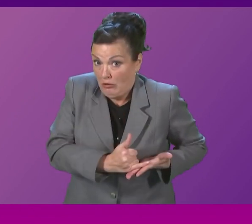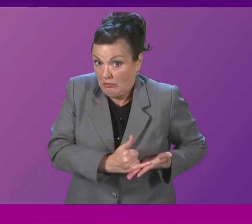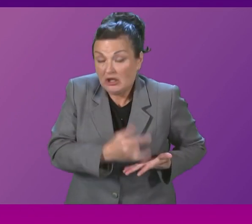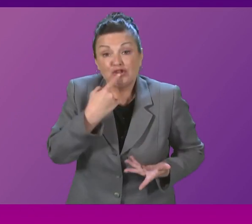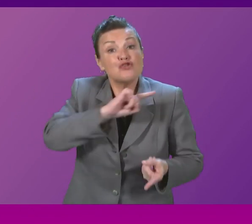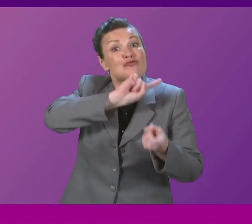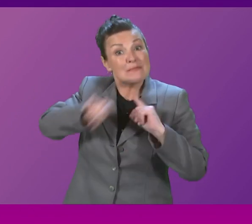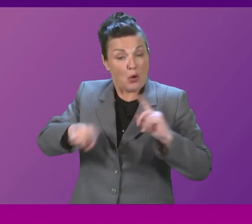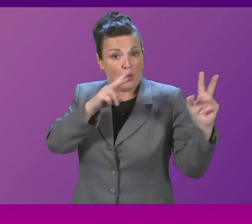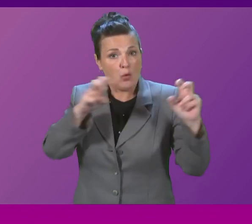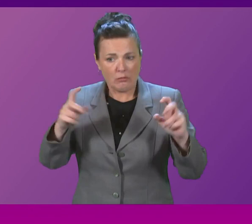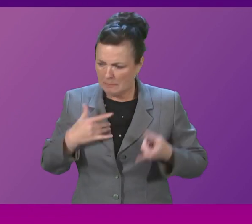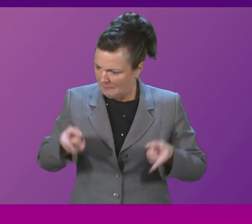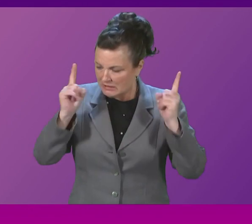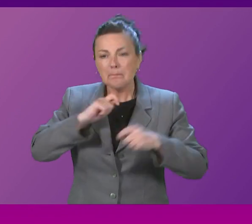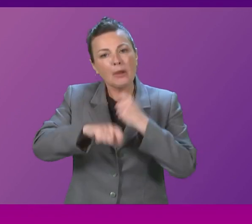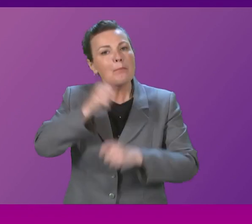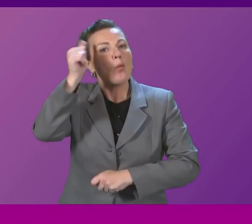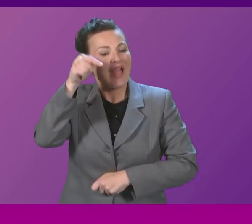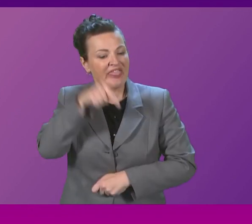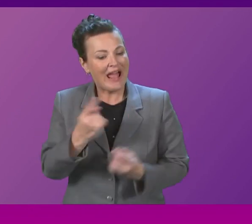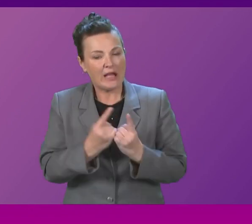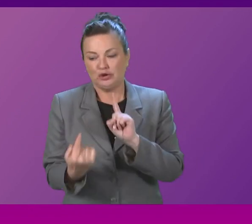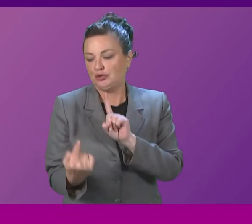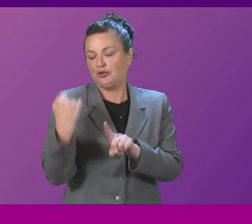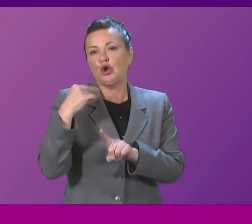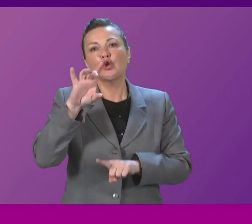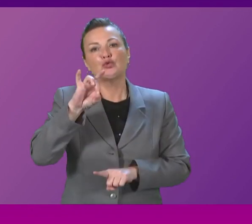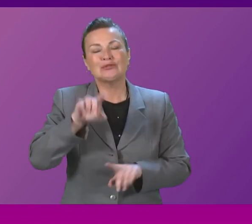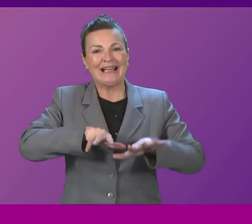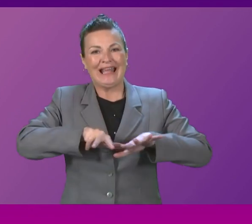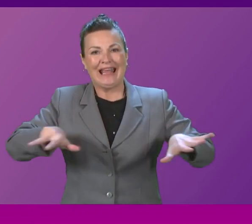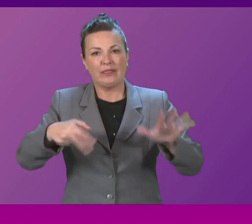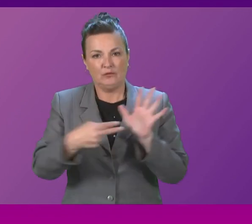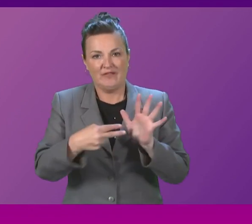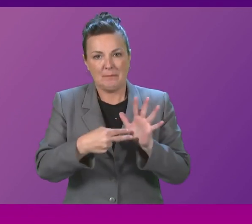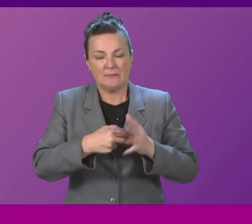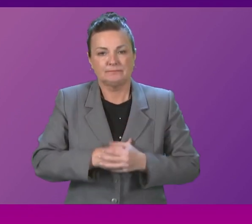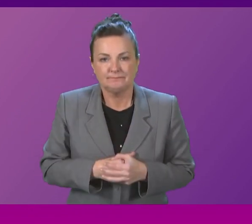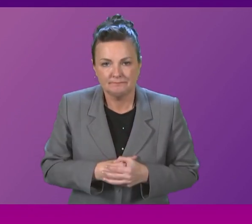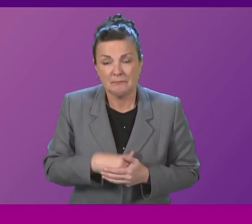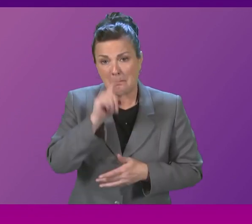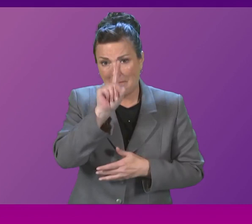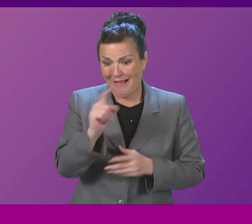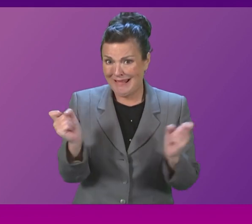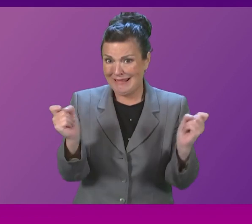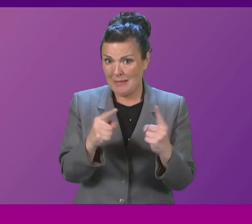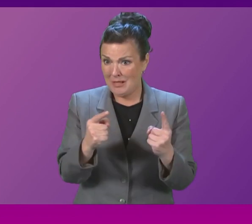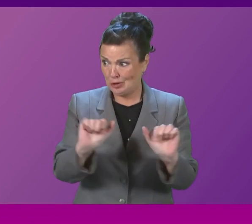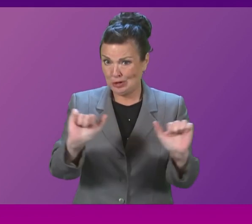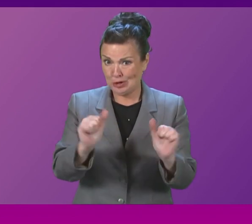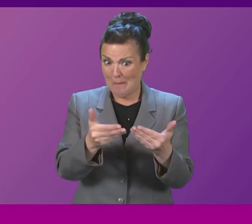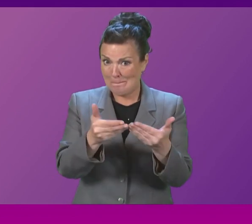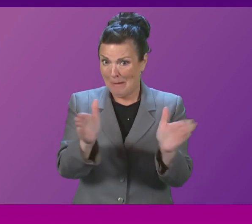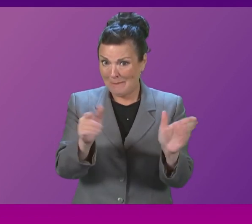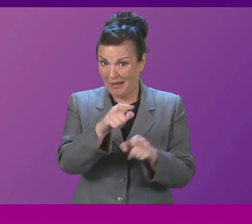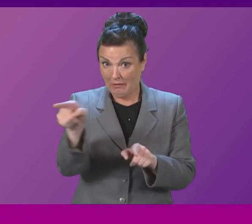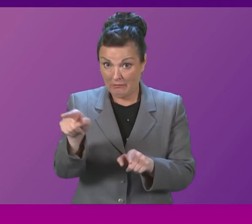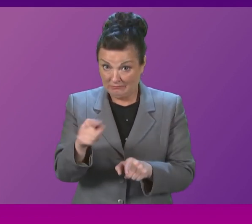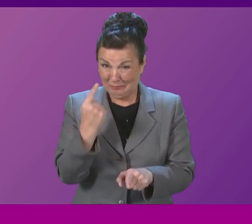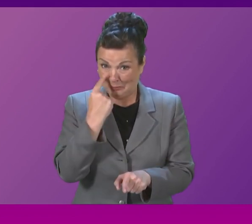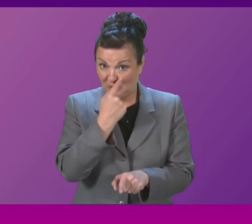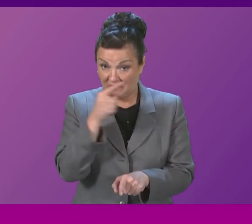Emails that are in the public domain reveal that civil servants wrote to at least two